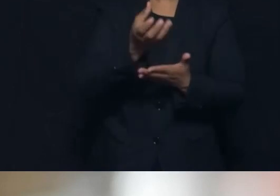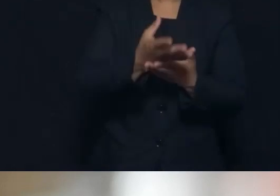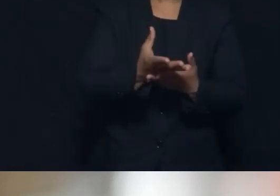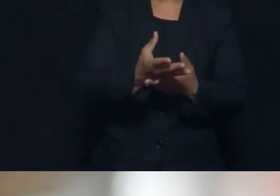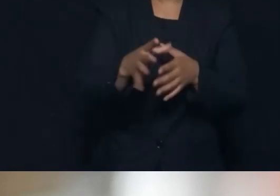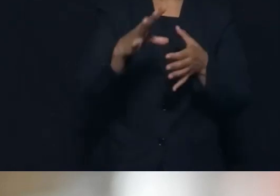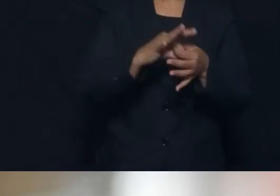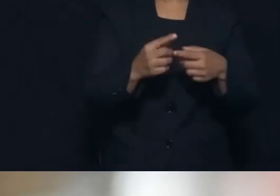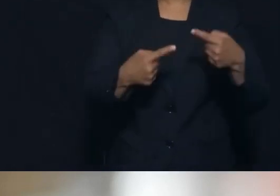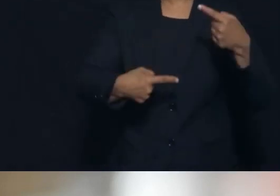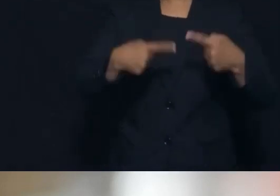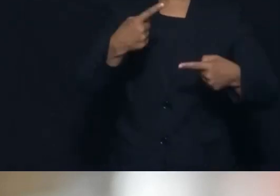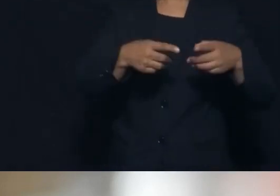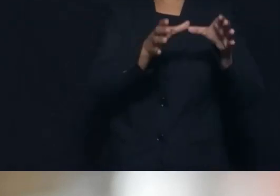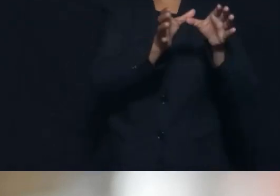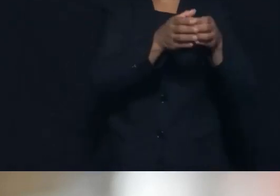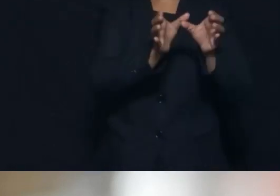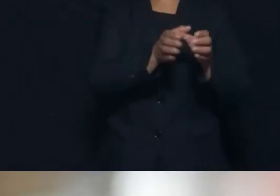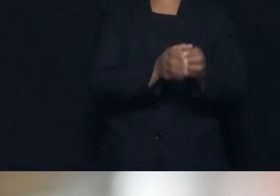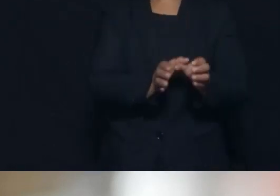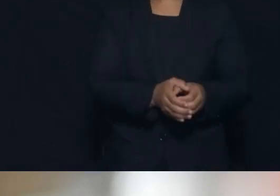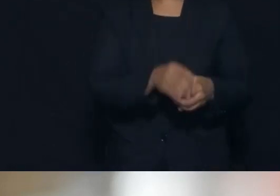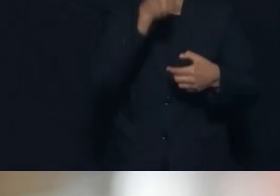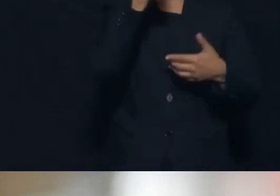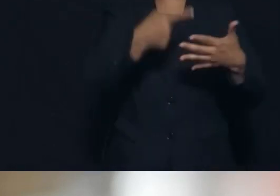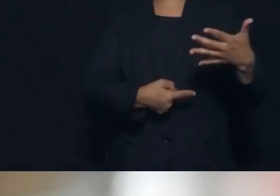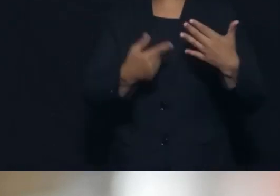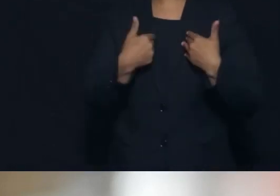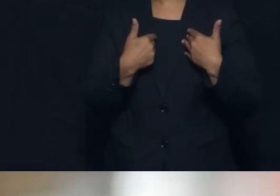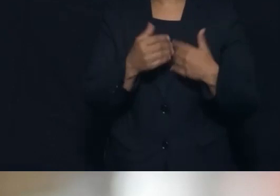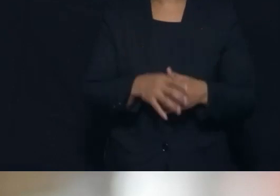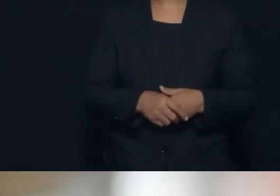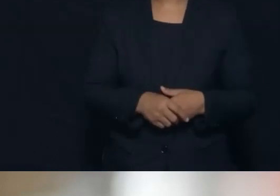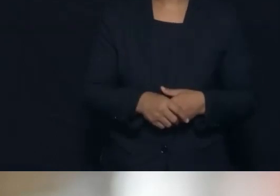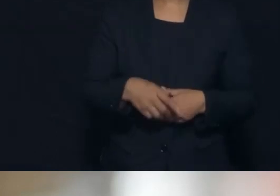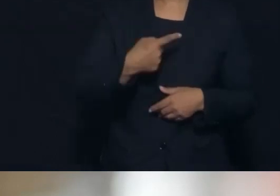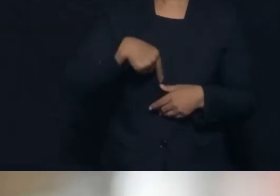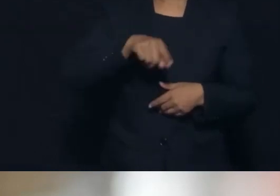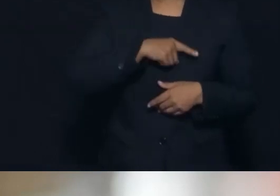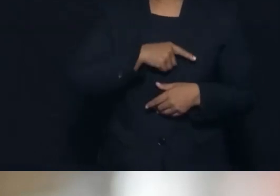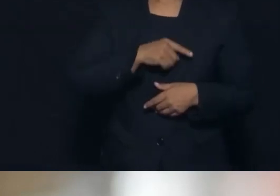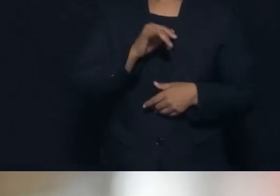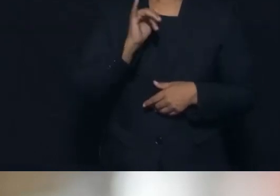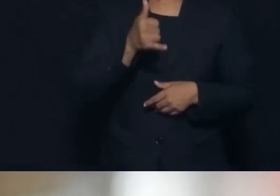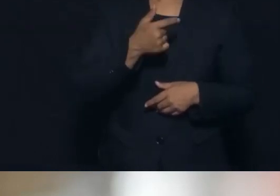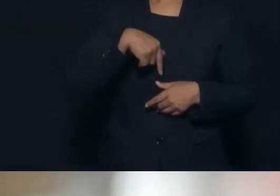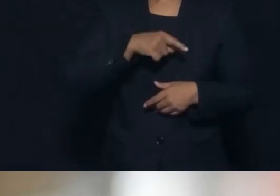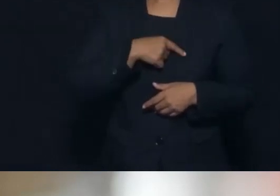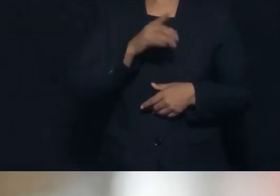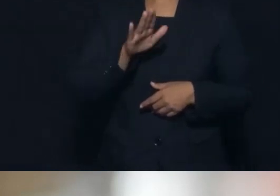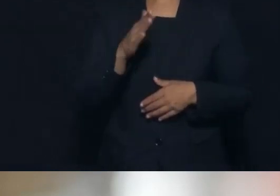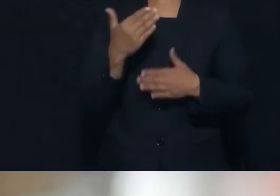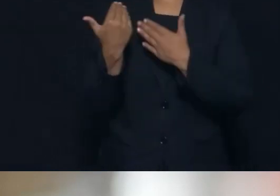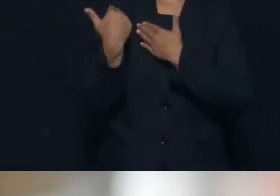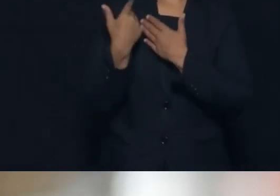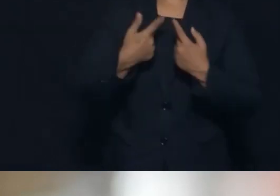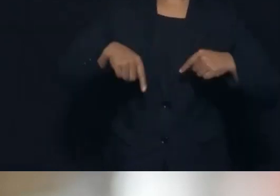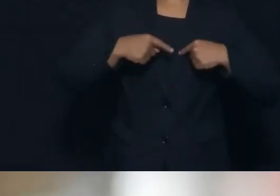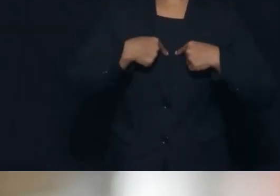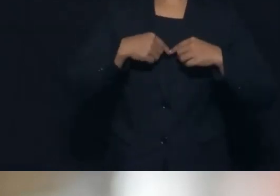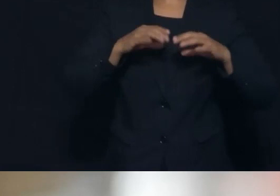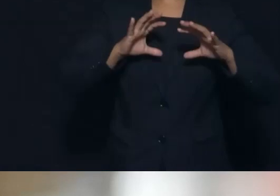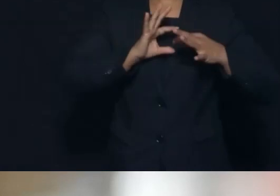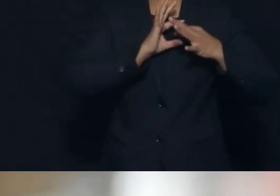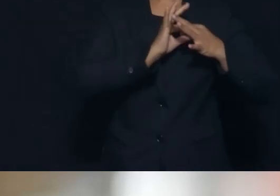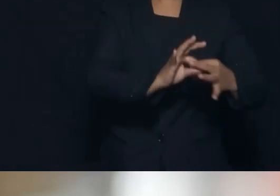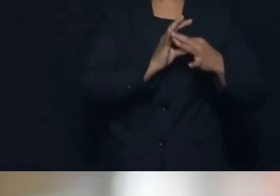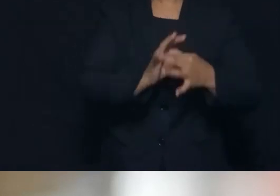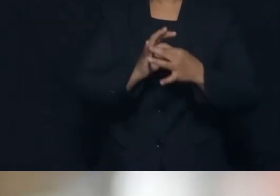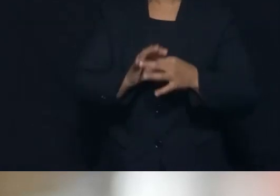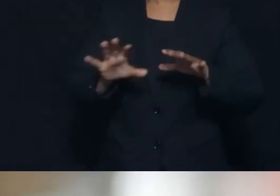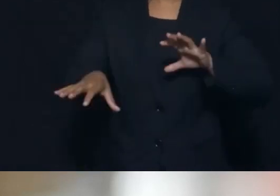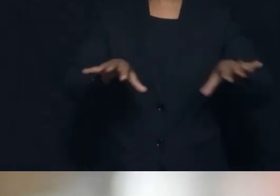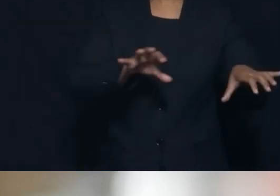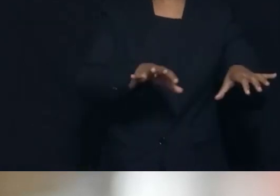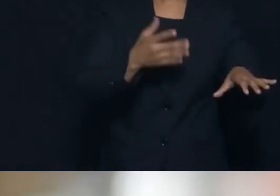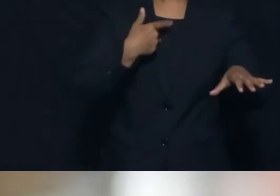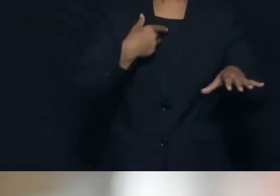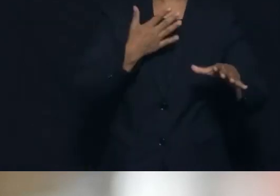If you are online, unfortunately, we cannot give you lunch from here but I hope you can